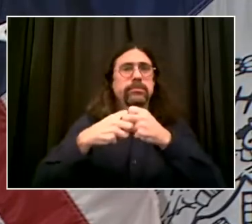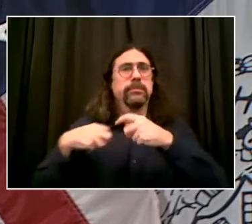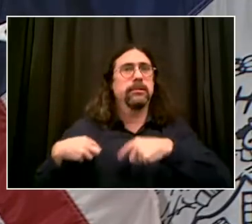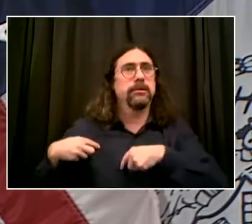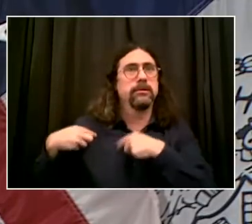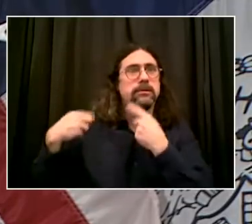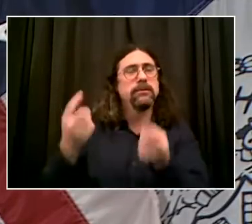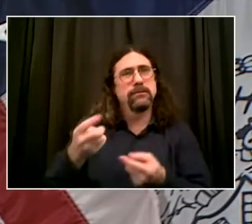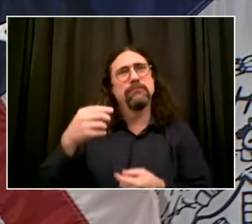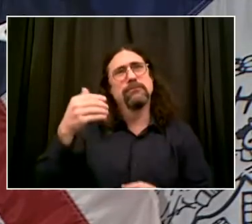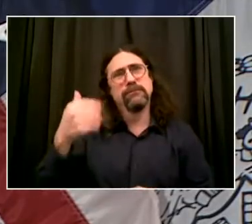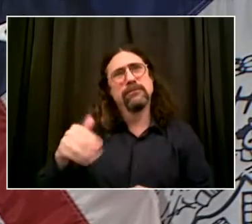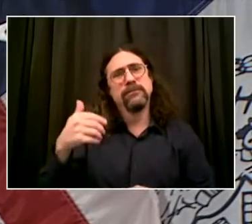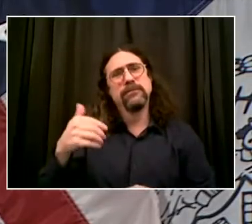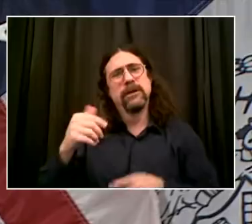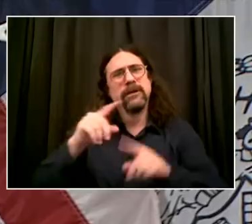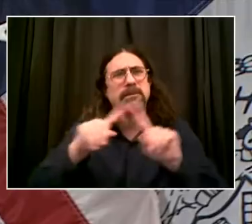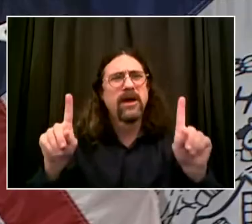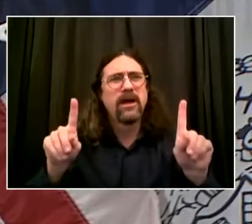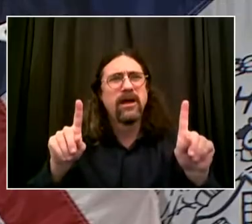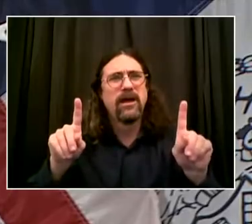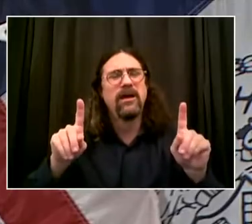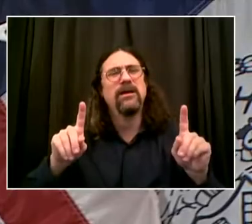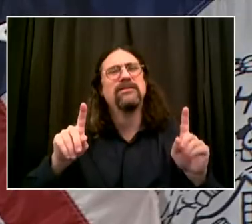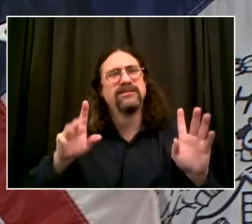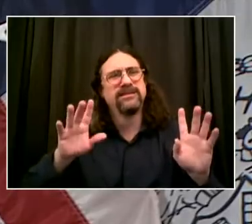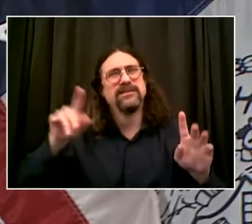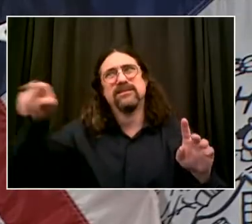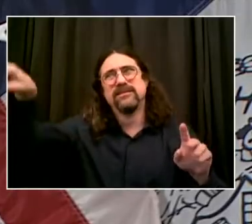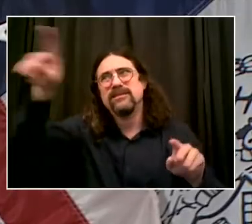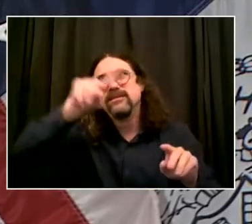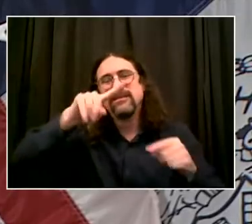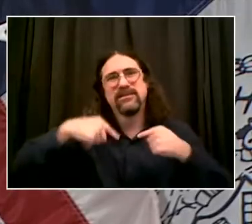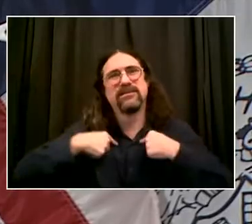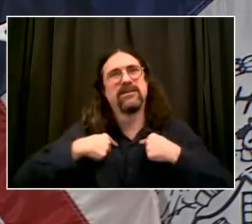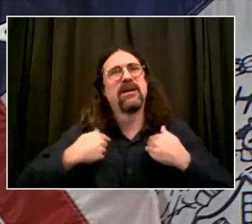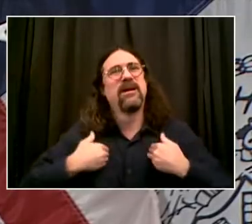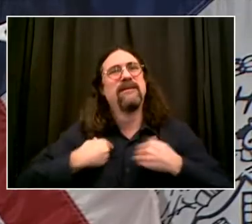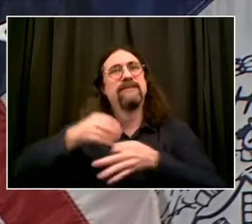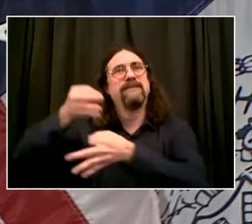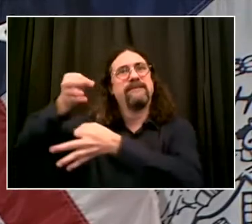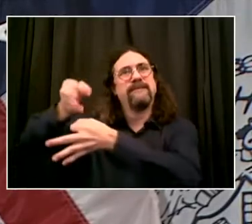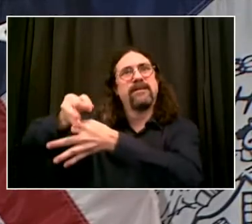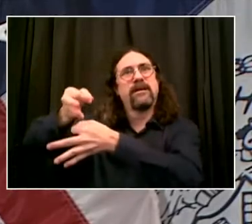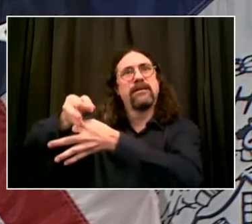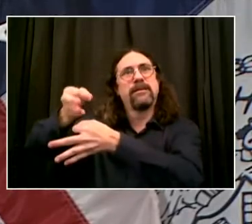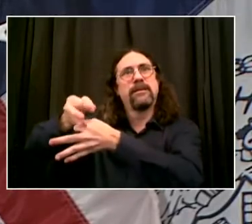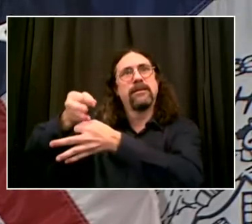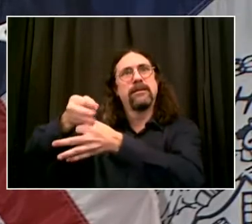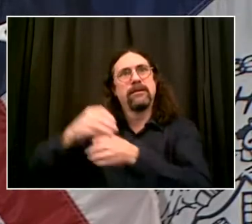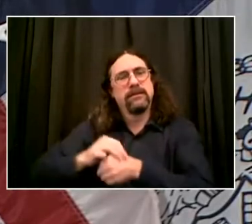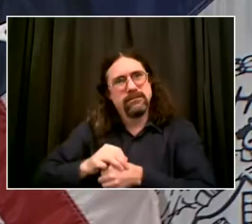THROUGH. WE HAVE TO BE THERE FOR THEM. ALSO HAVE IMMENSE OF FAITH IN THE ABILITY FOR OURU